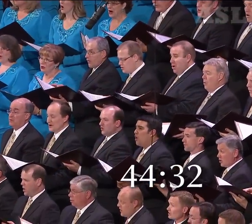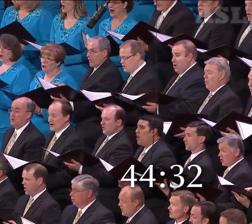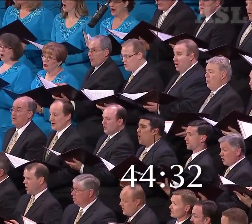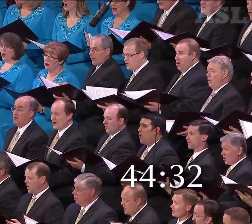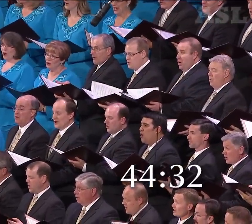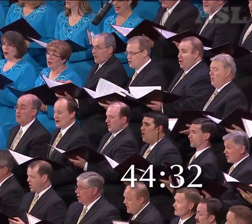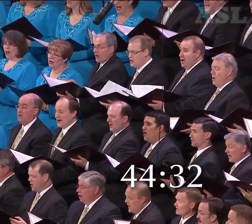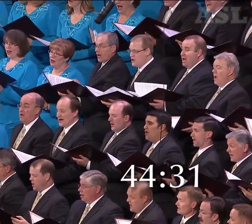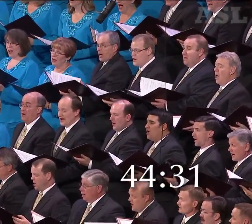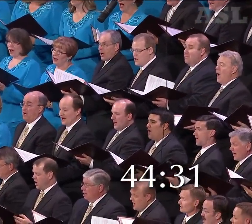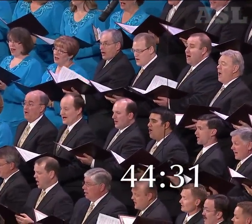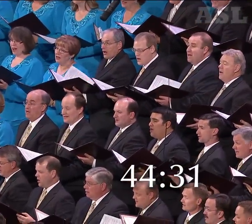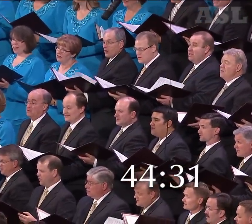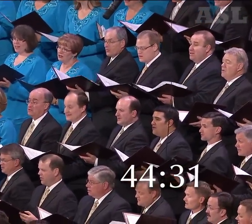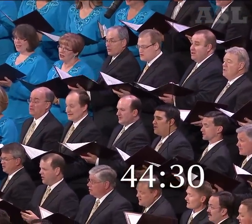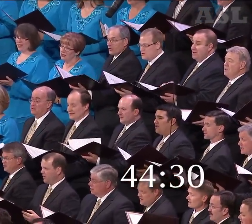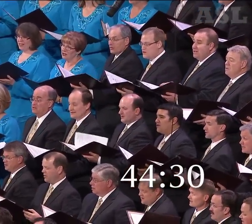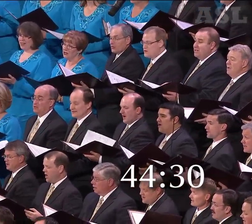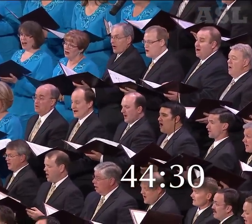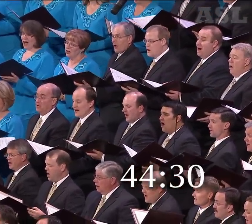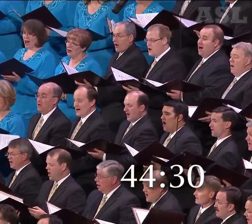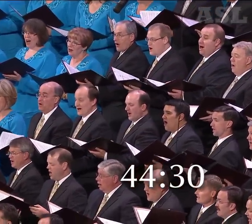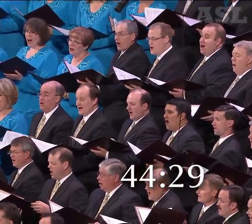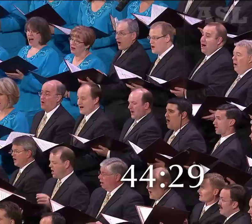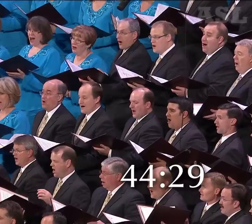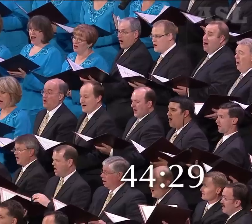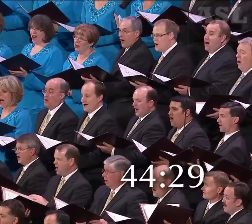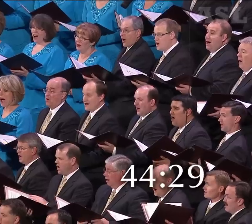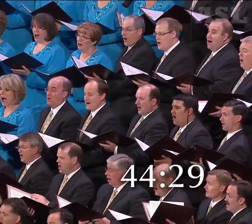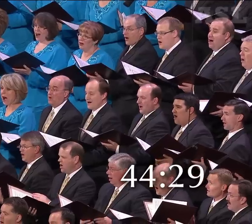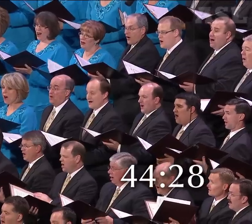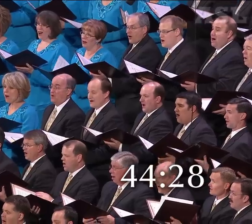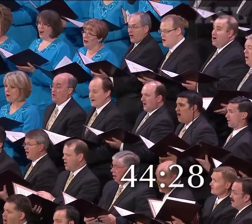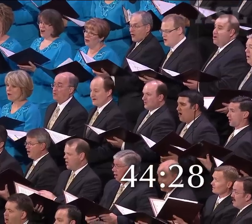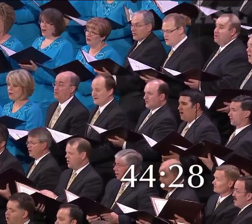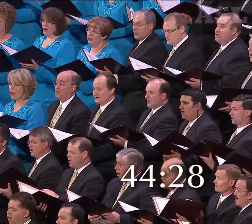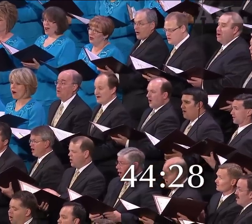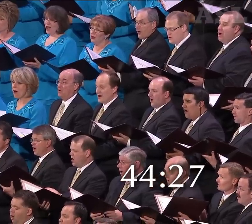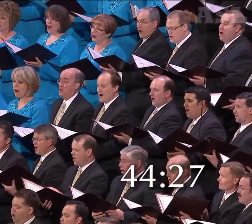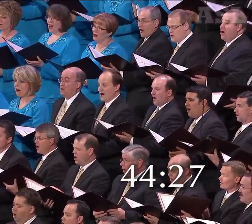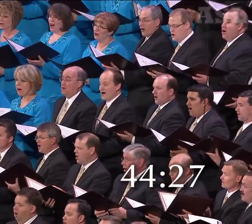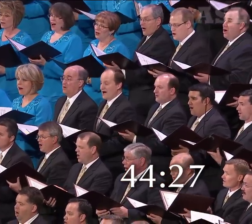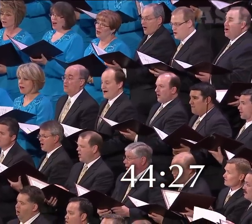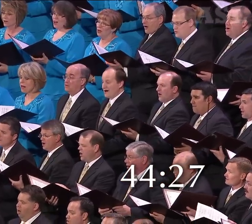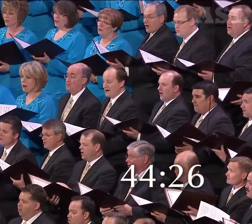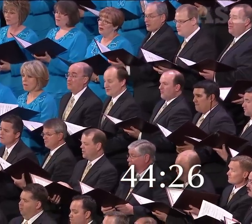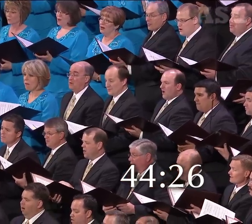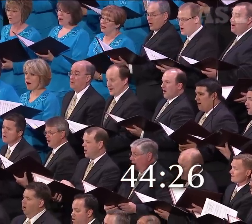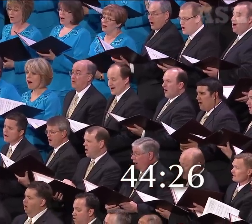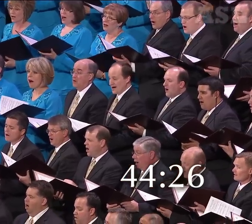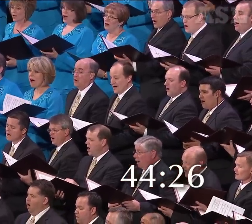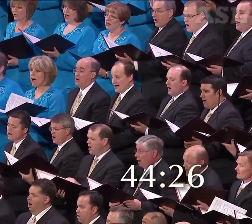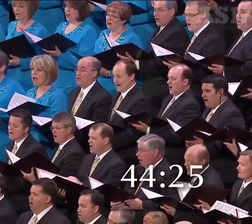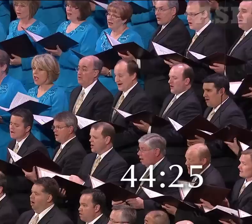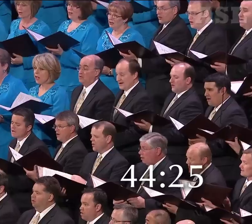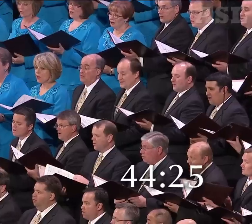THIS IS THE ENGLISH CLOSED CAPTION CHANNEL OF THE CHURCH OF JESUS CHRIST OF LATTER-DAY SAINTS.